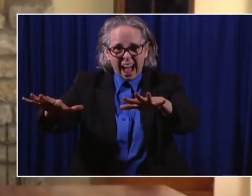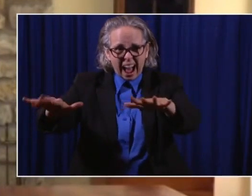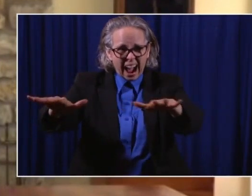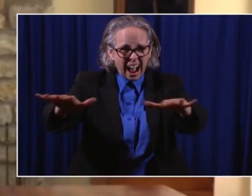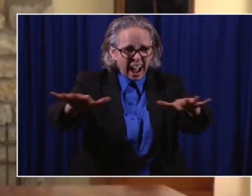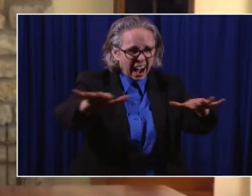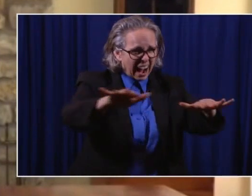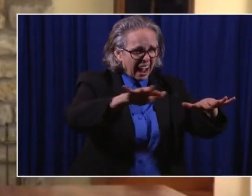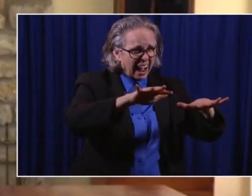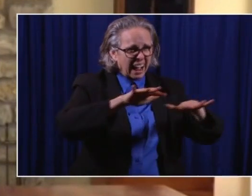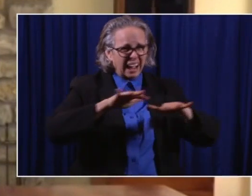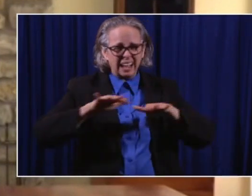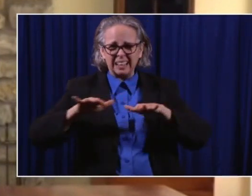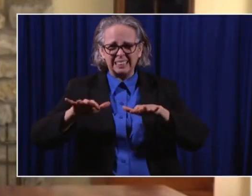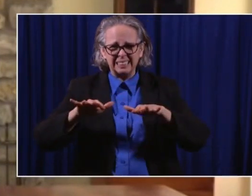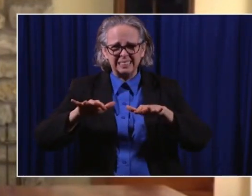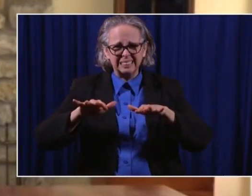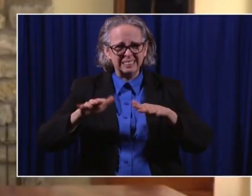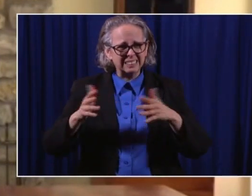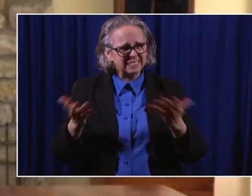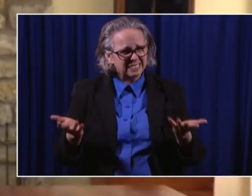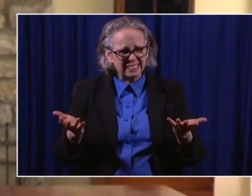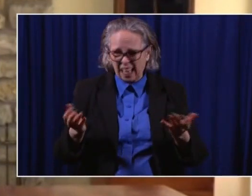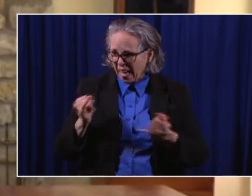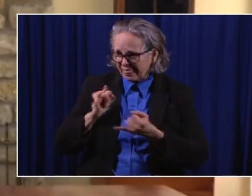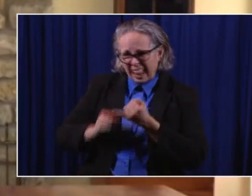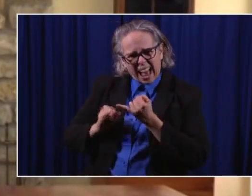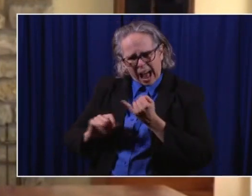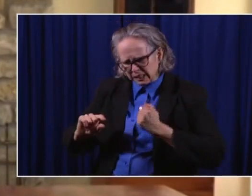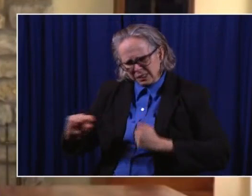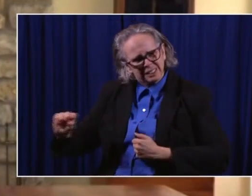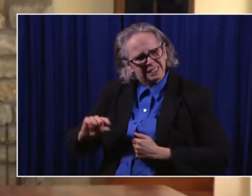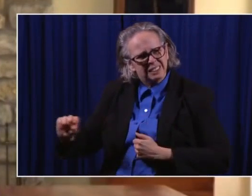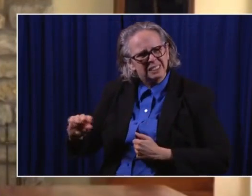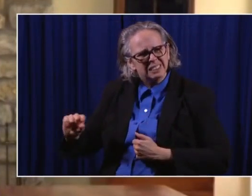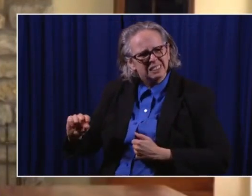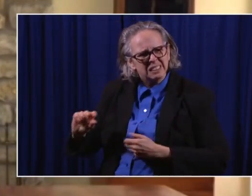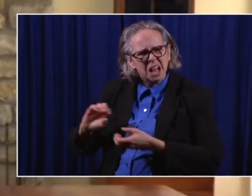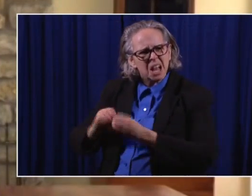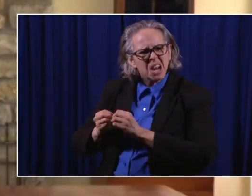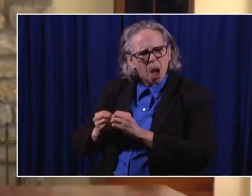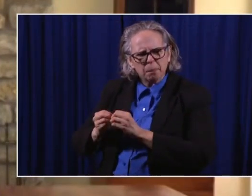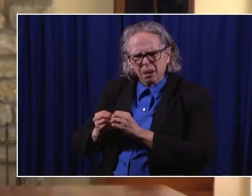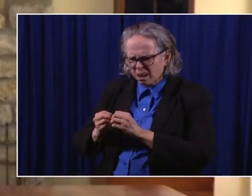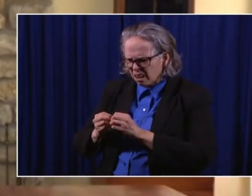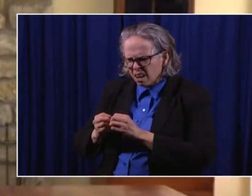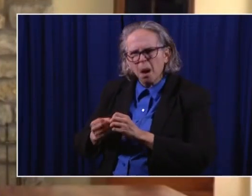INS TANCE. T SPREAD. THESE ARE HIGH.